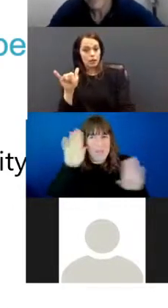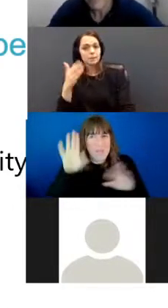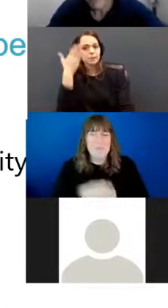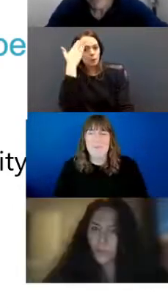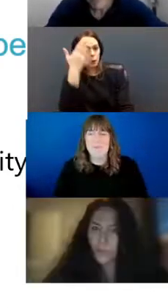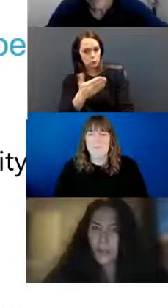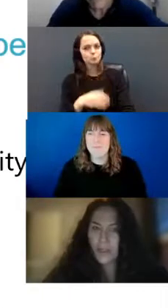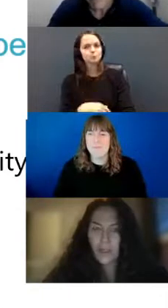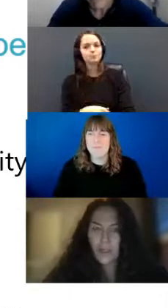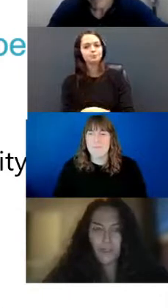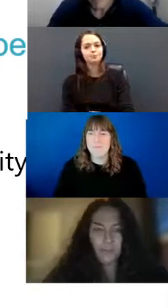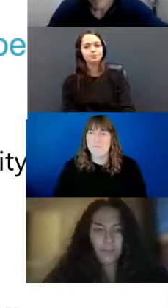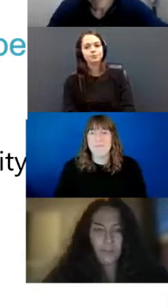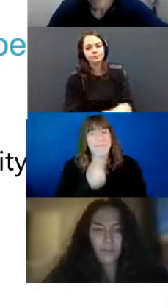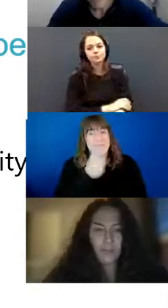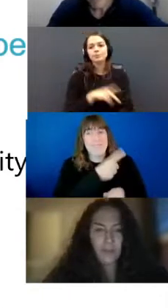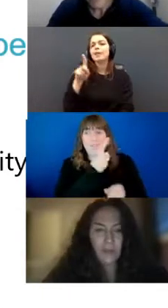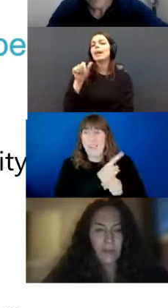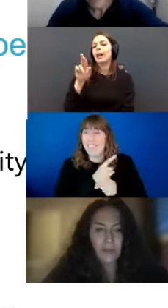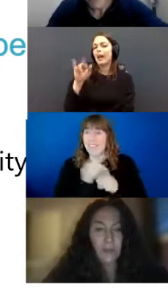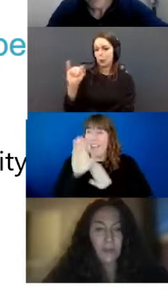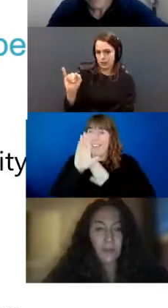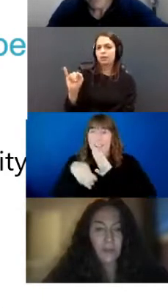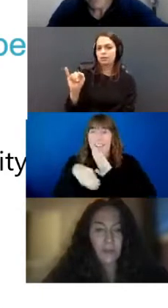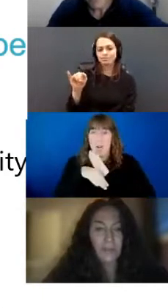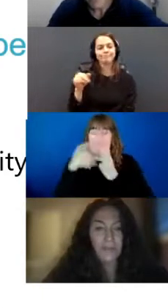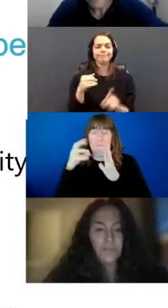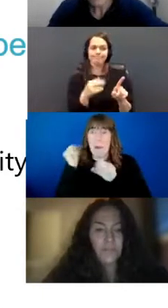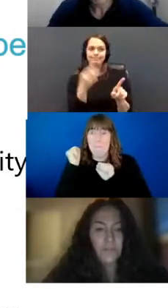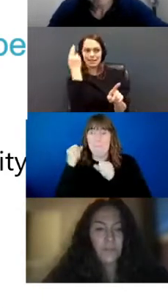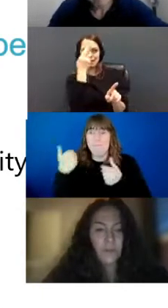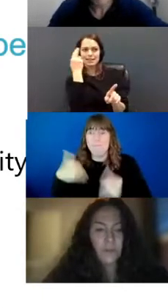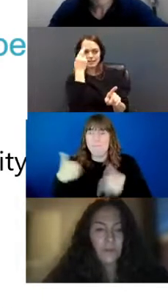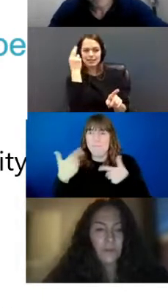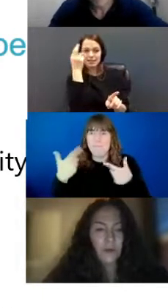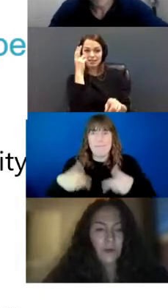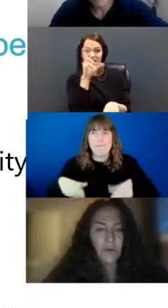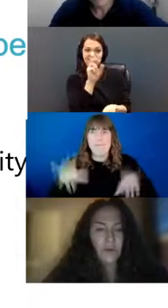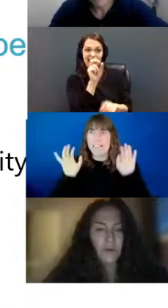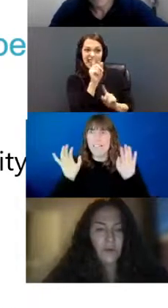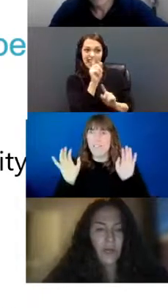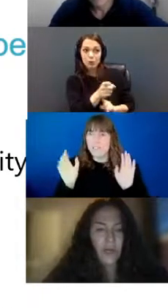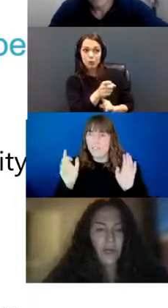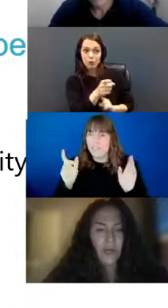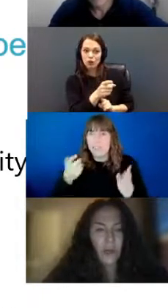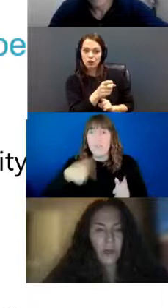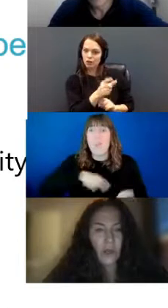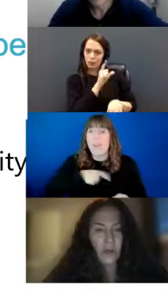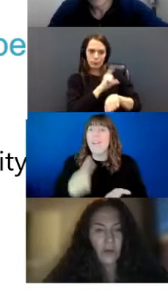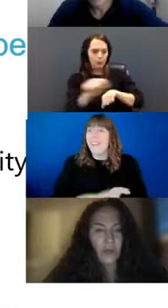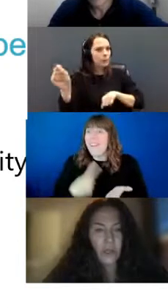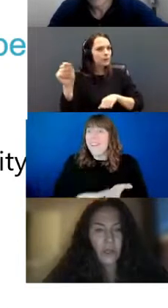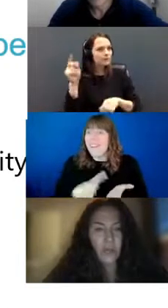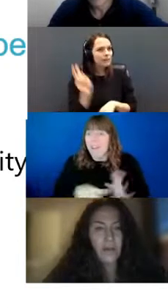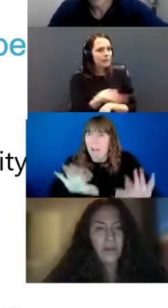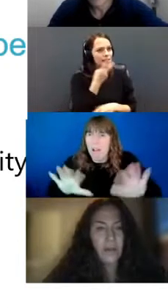you were right that 30 minutes uh flew by we could have talked for uh a lot longer time but some of